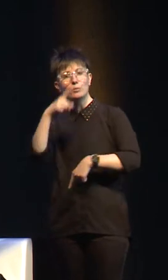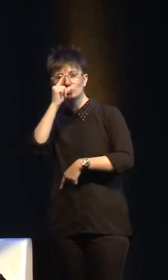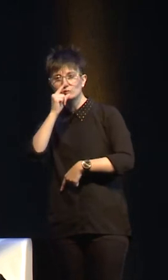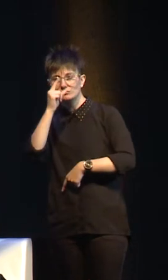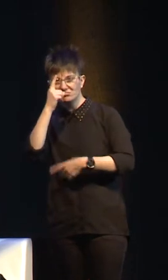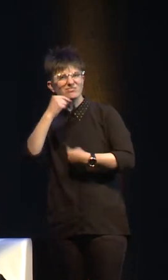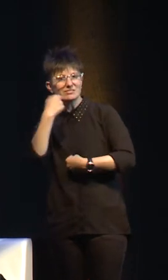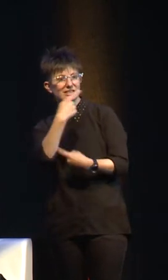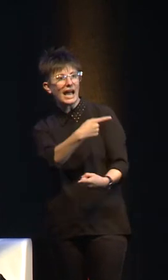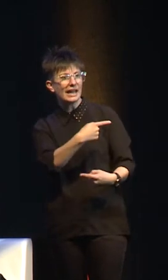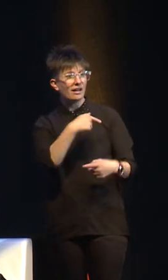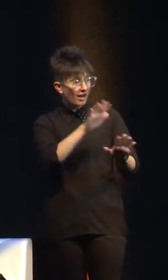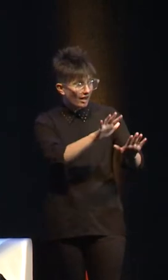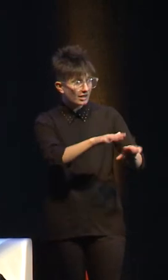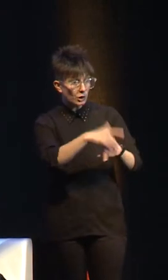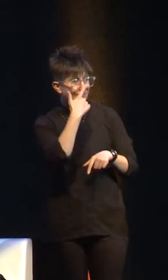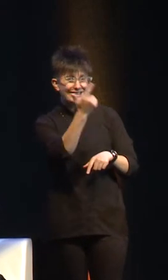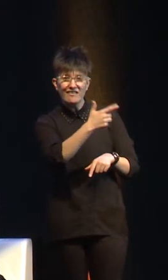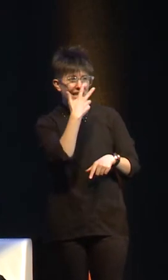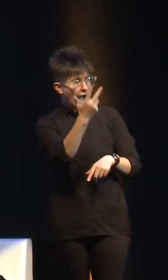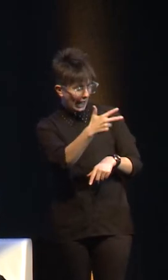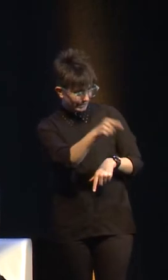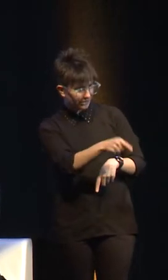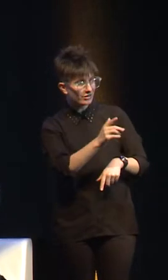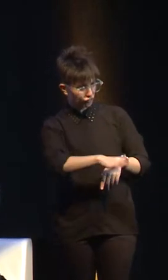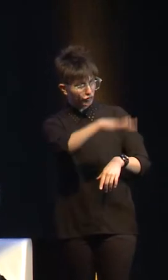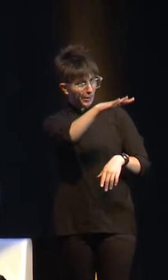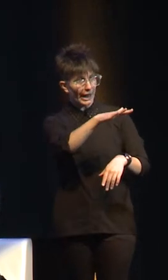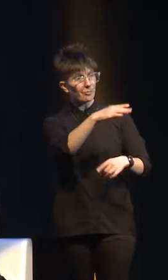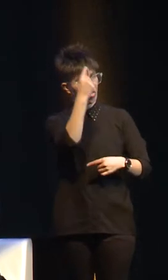that's emerging. This is what it looks like, you know, when we talk about future jobs you're